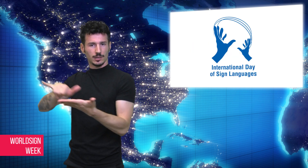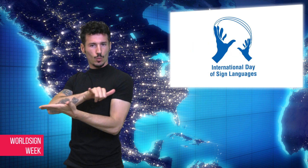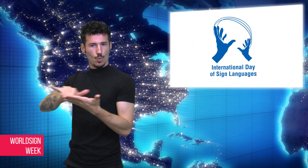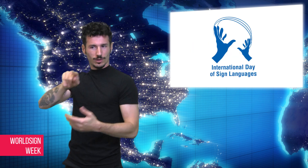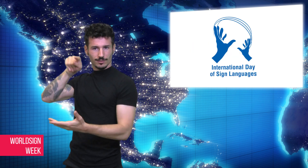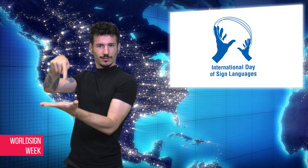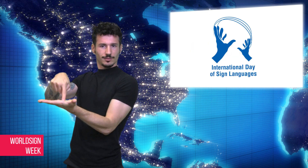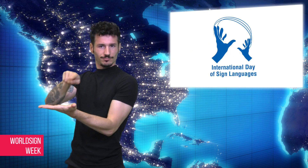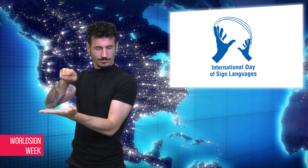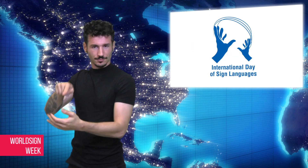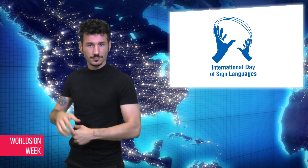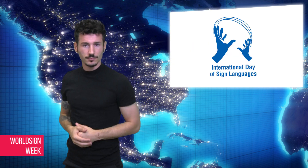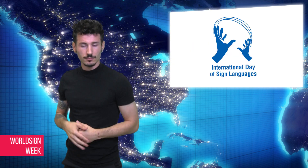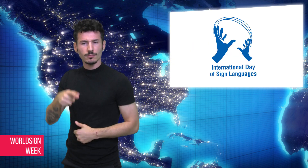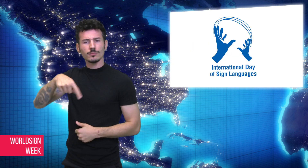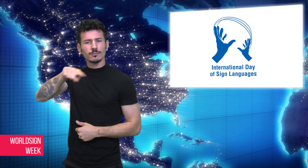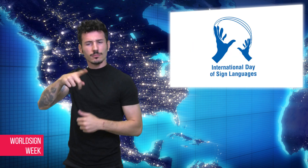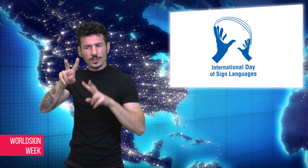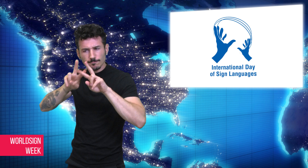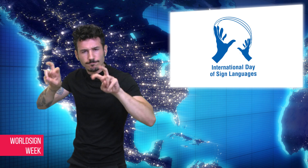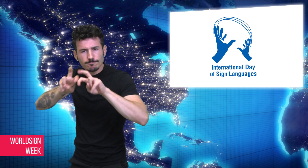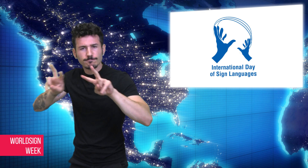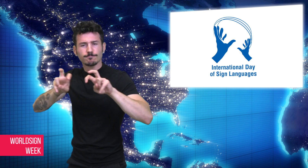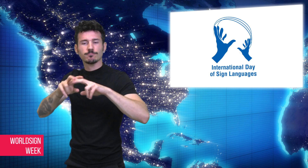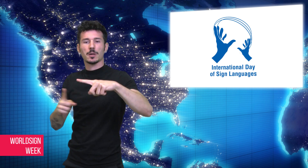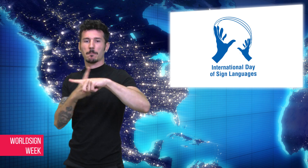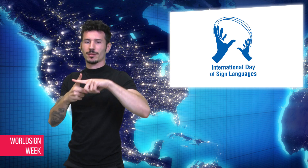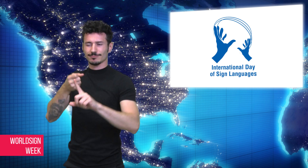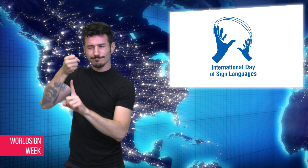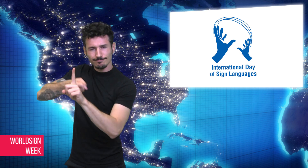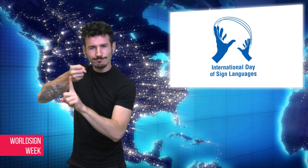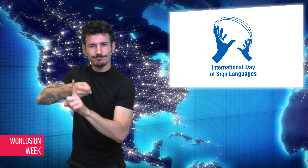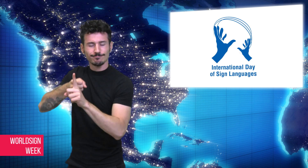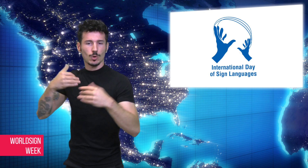non-governmental organization based in New